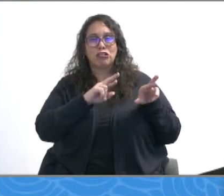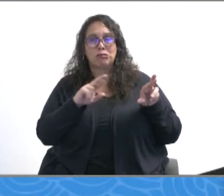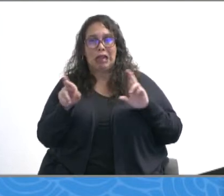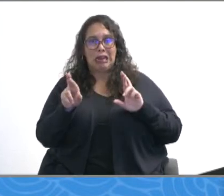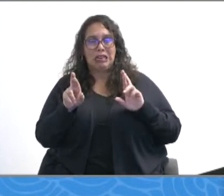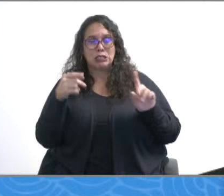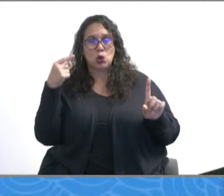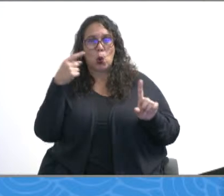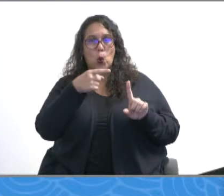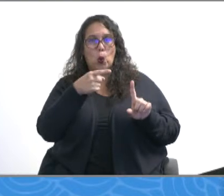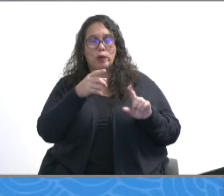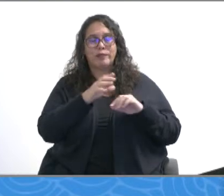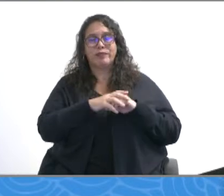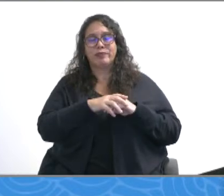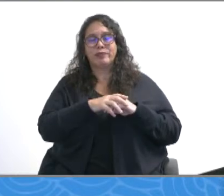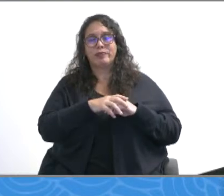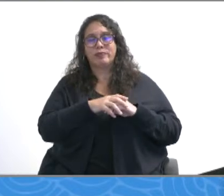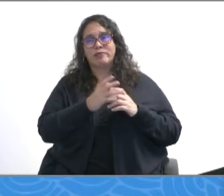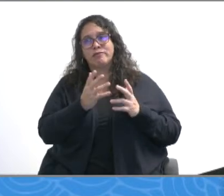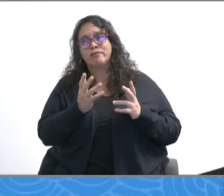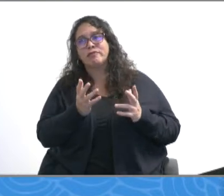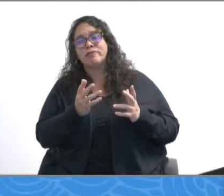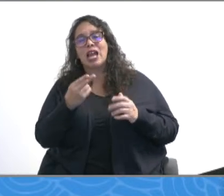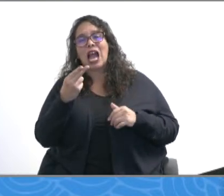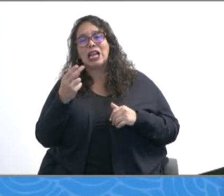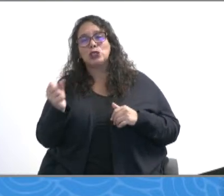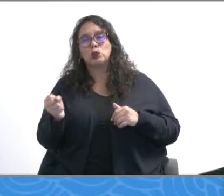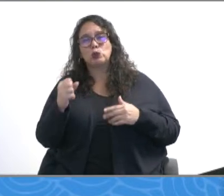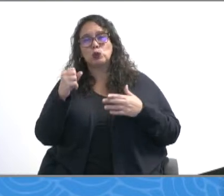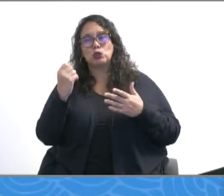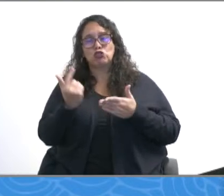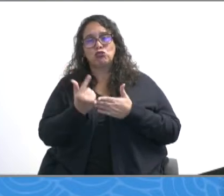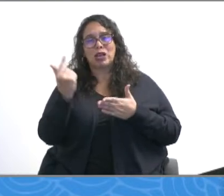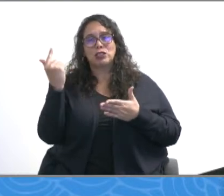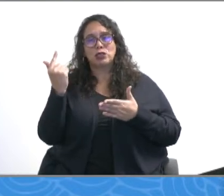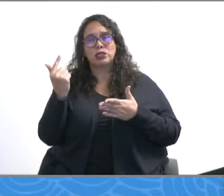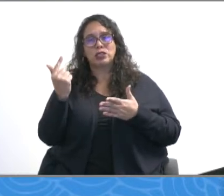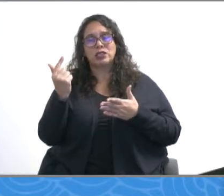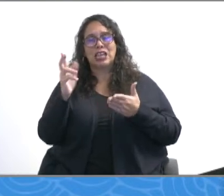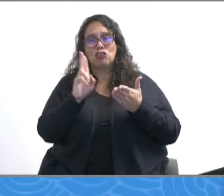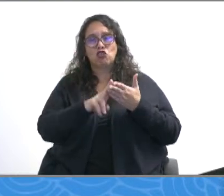The percentage of high school graduates who are enrolling in a two or four-year college,